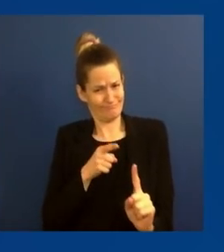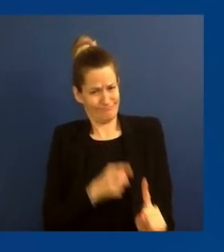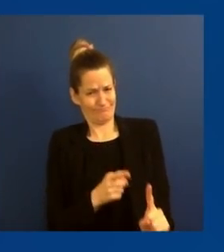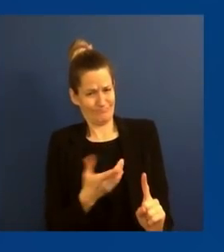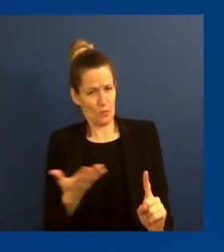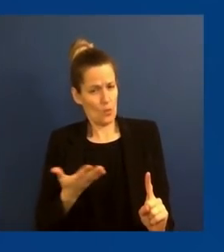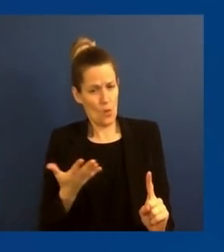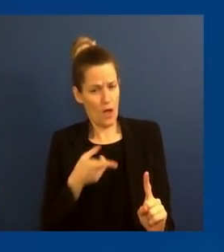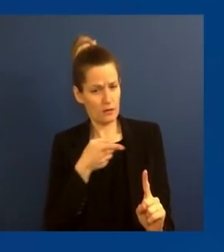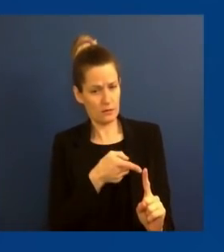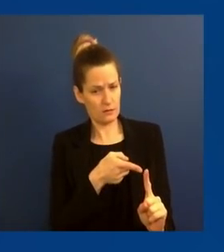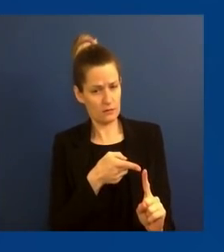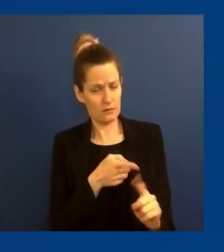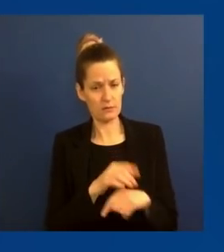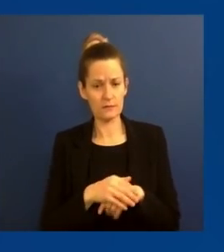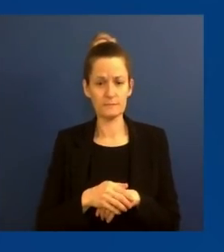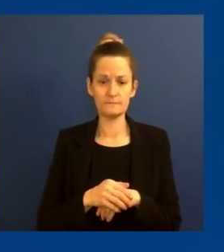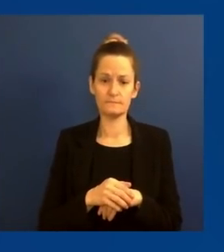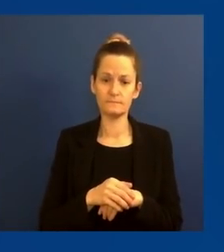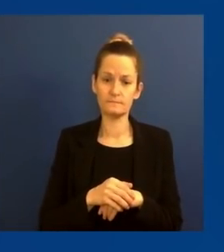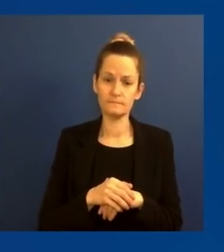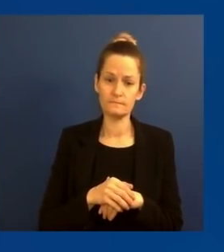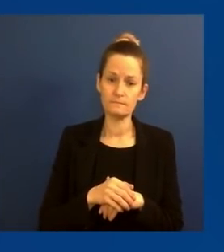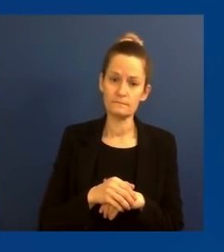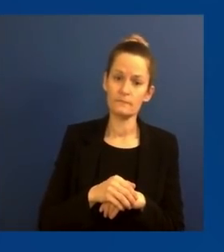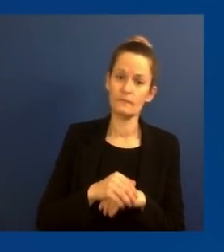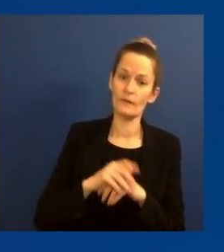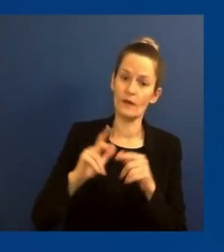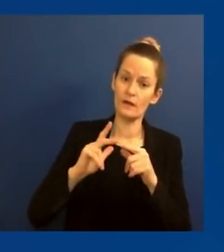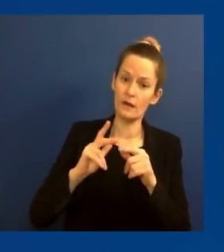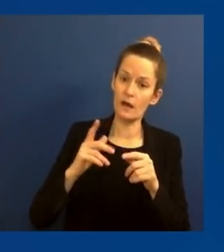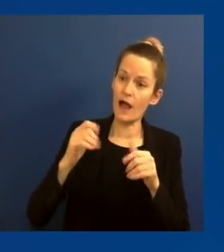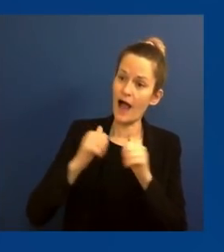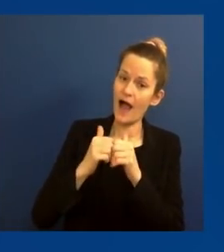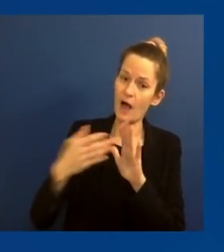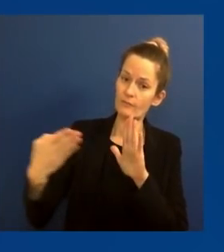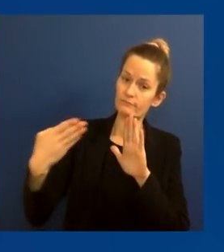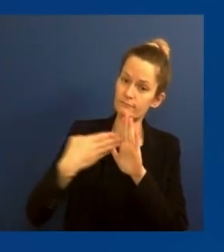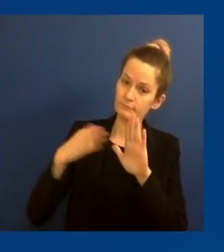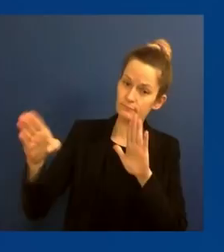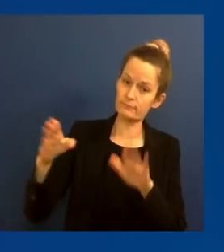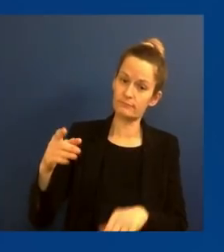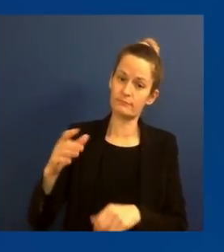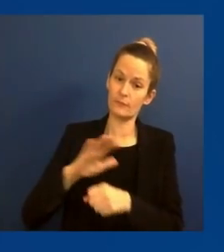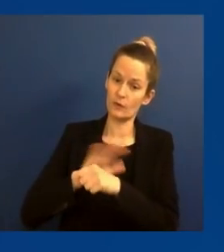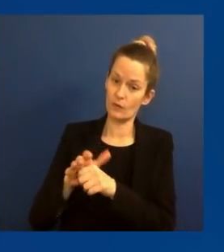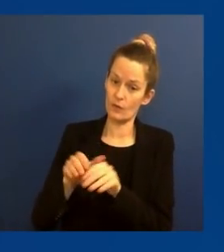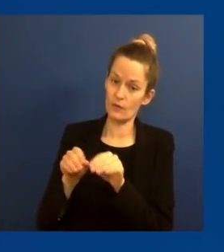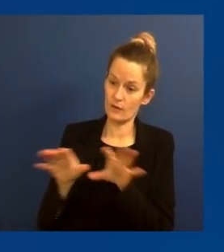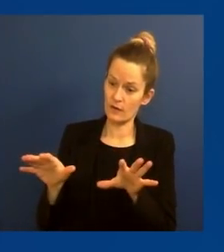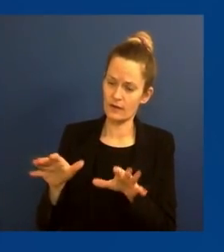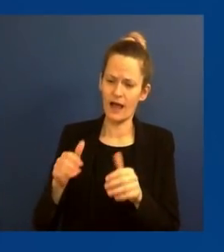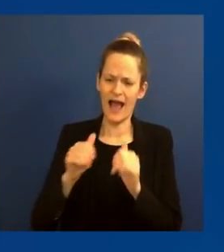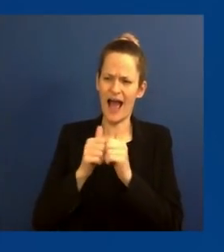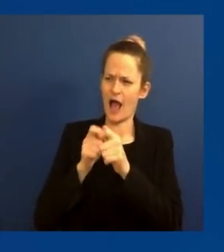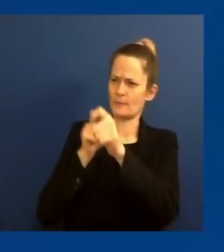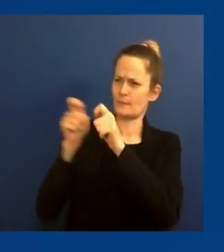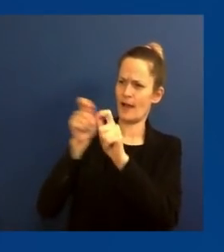is mediated mostly by antibodies that are generally short lived. Variants with extensive mutations